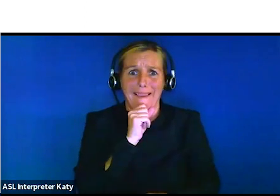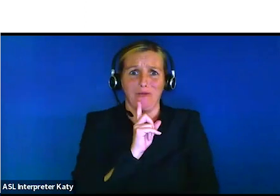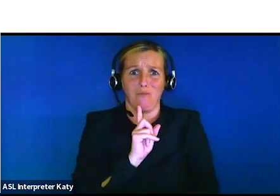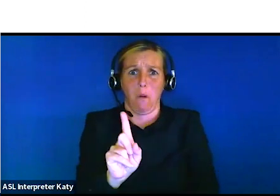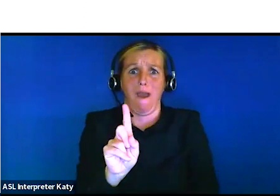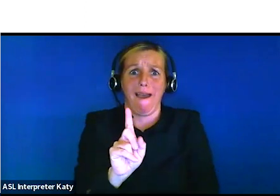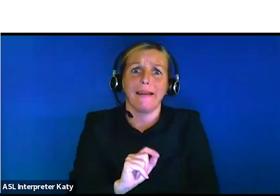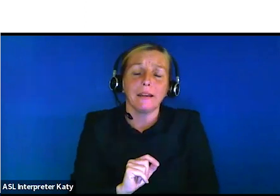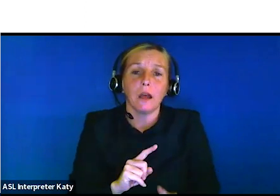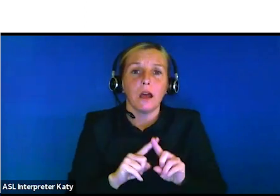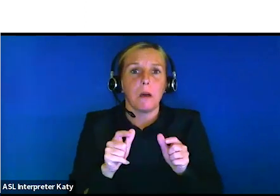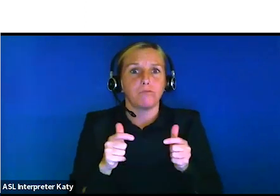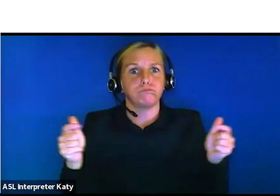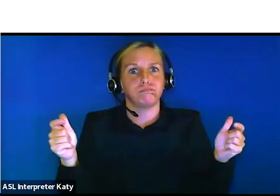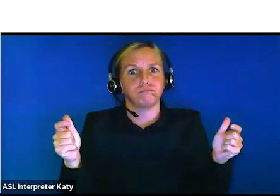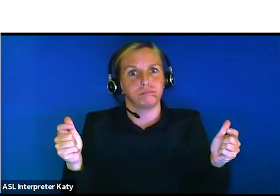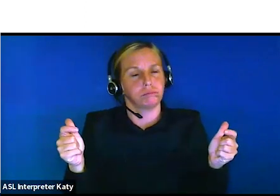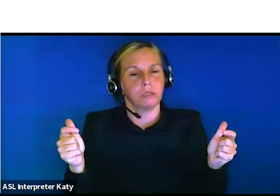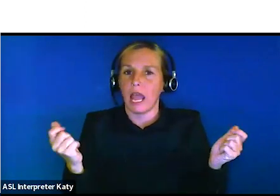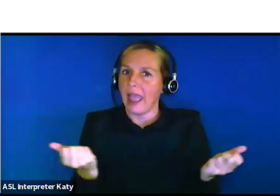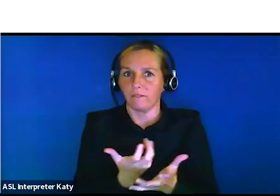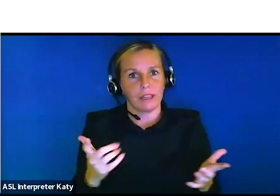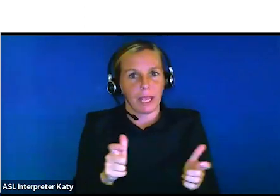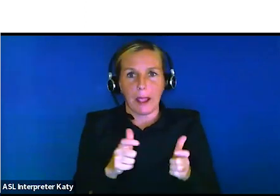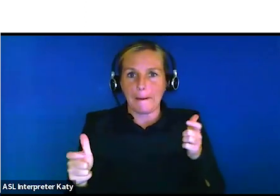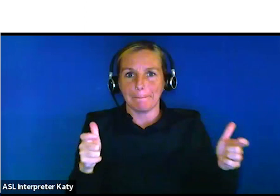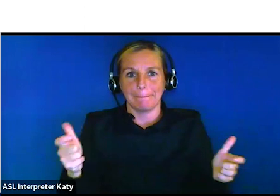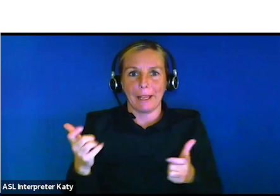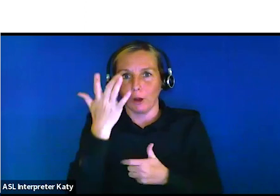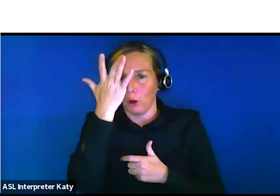but we're growing everything is bigger because of the catalyst